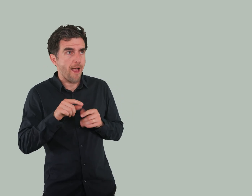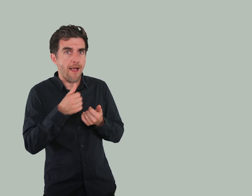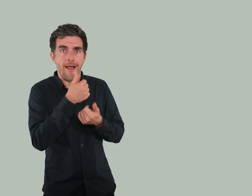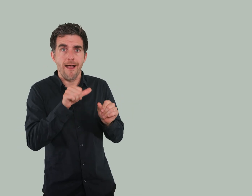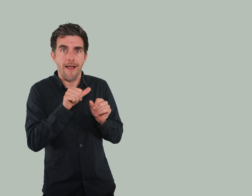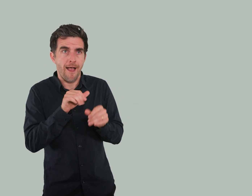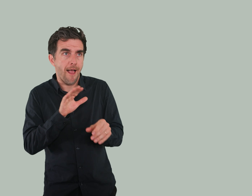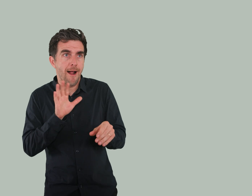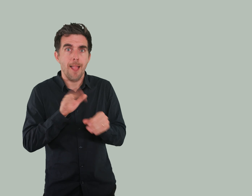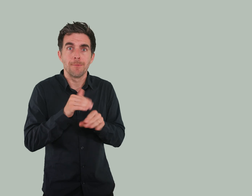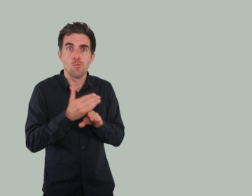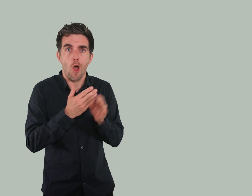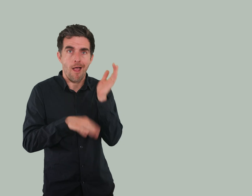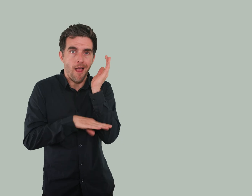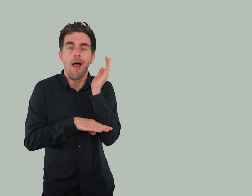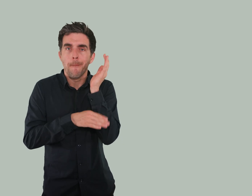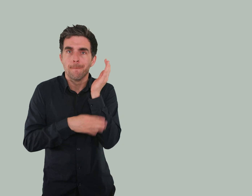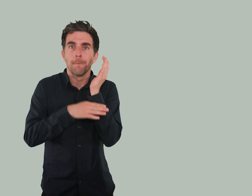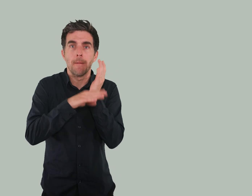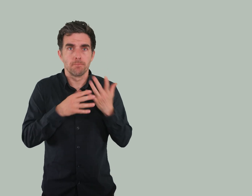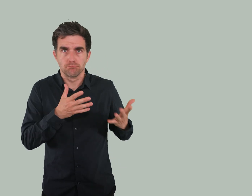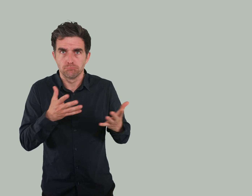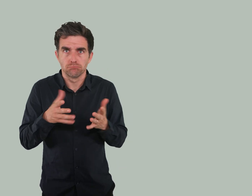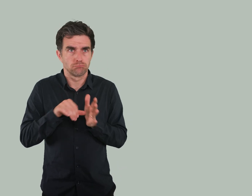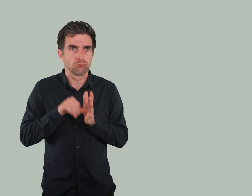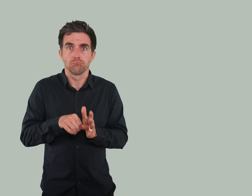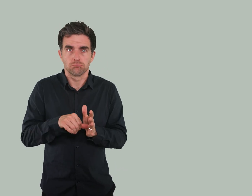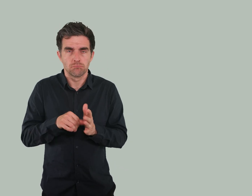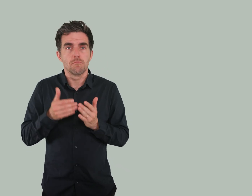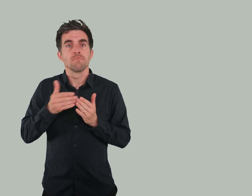moving through it and trying to gain a first foothold.